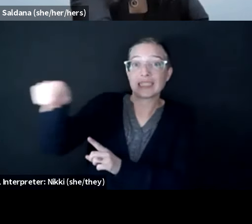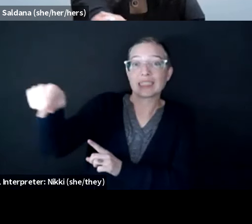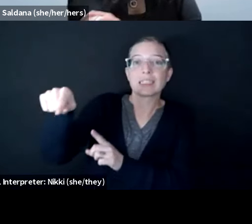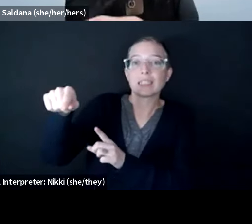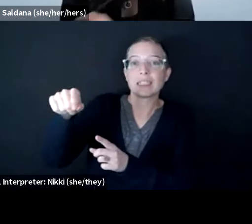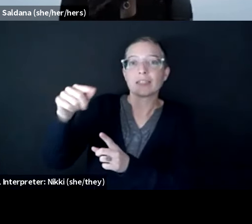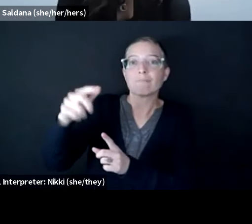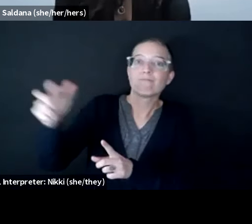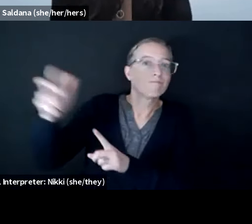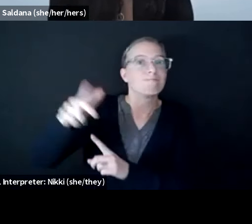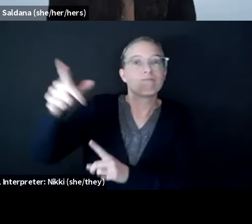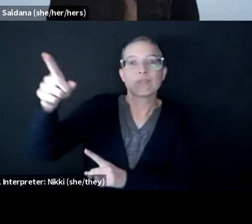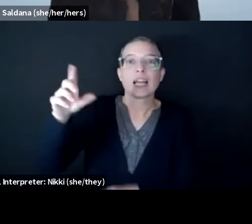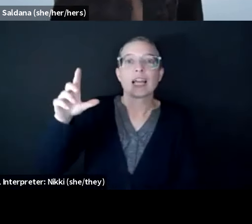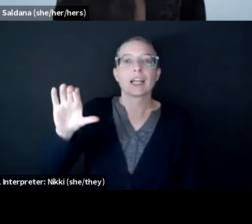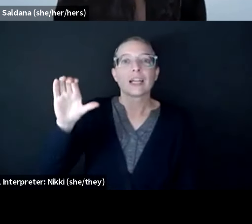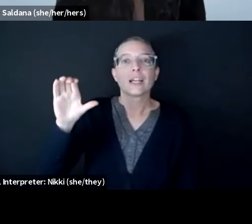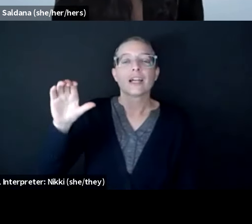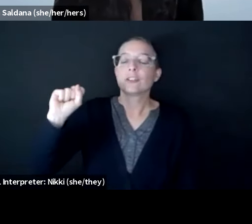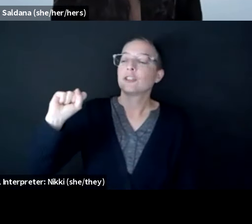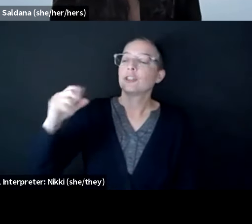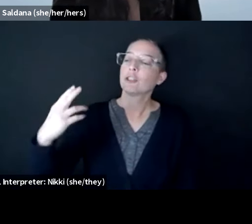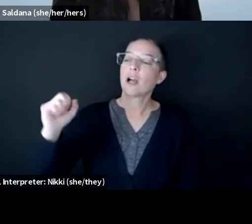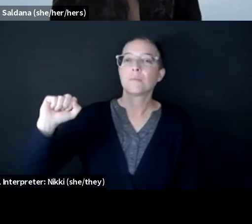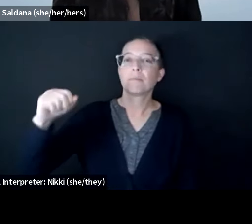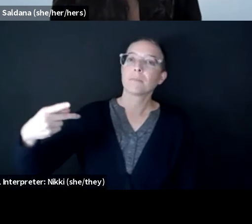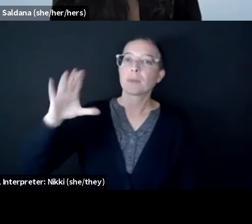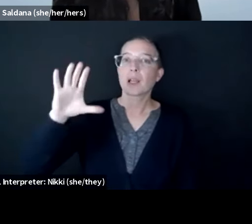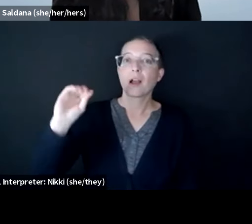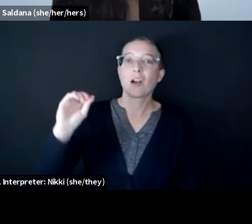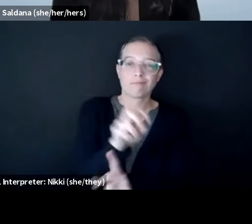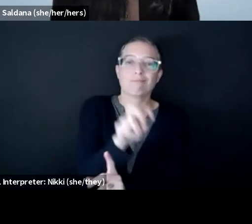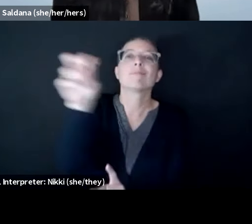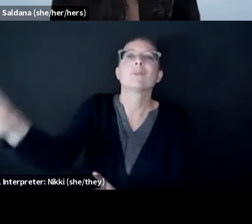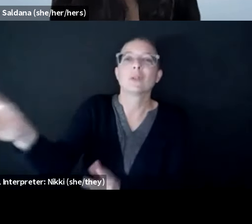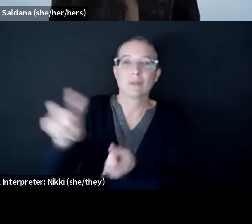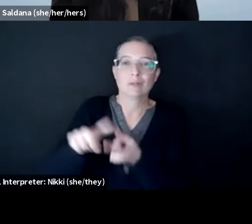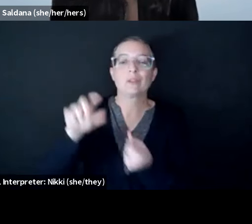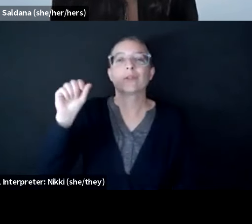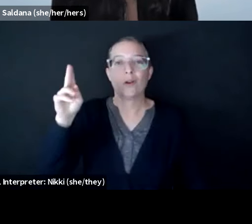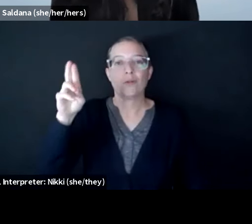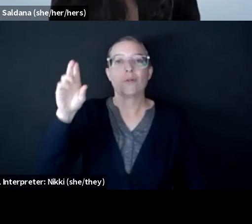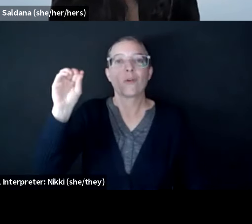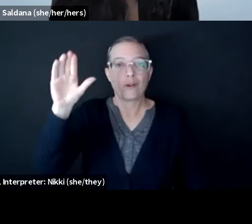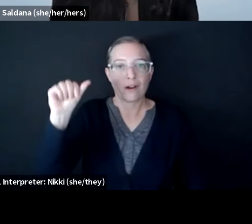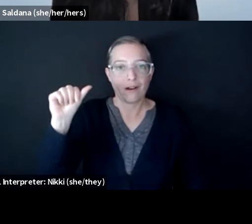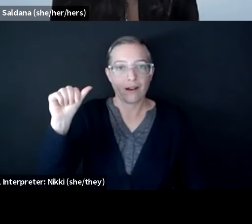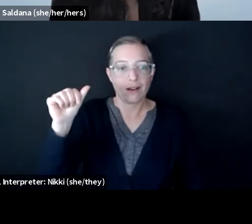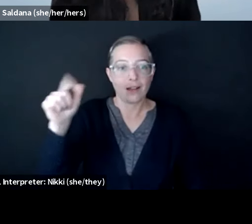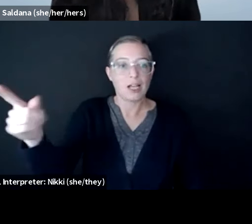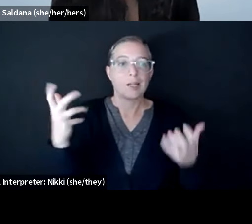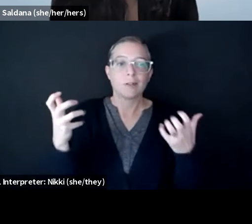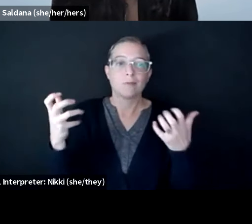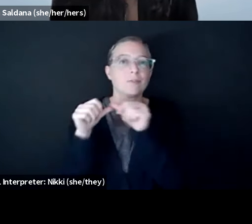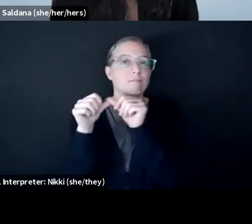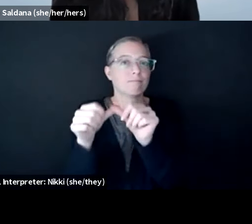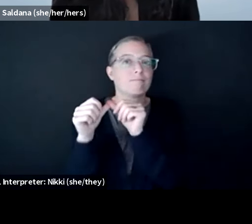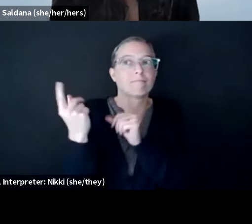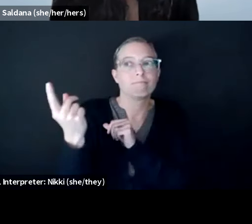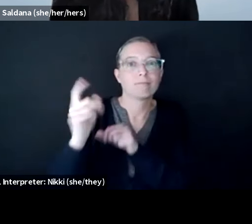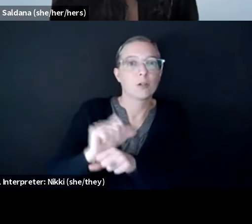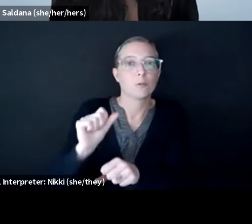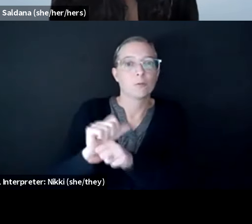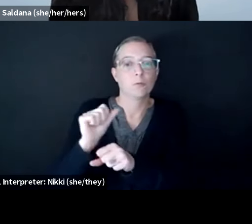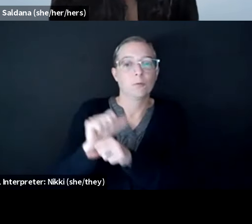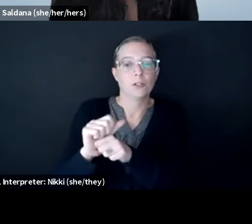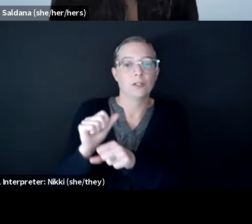Michelle Chui: That I collaborated with on the shop code project moved over to reward and desire to continue the work that we have been working on together, so I just got really lucky.